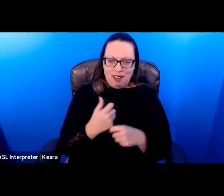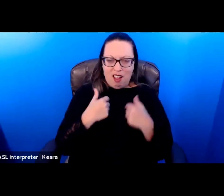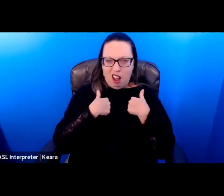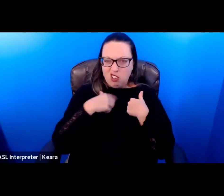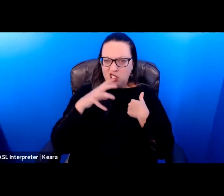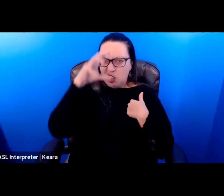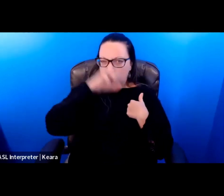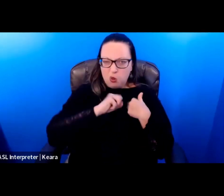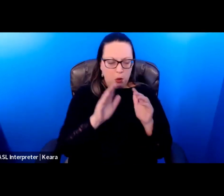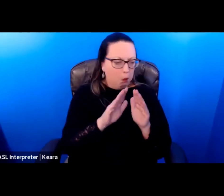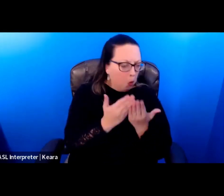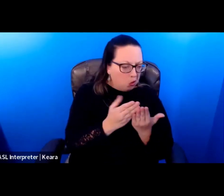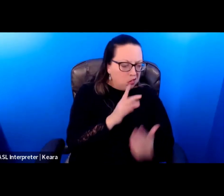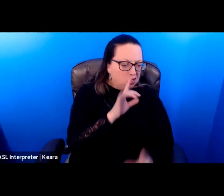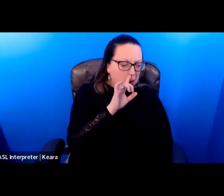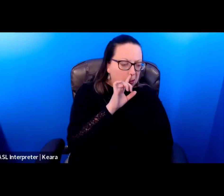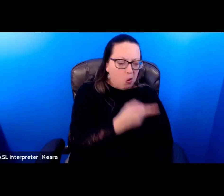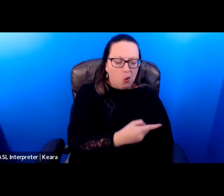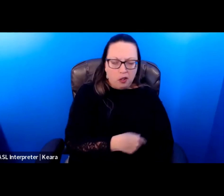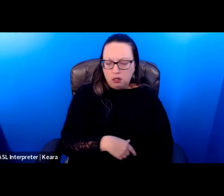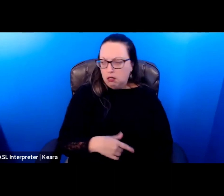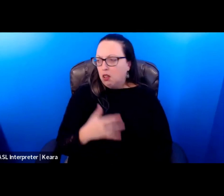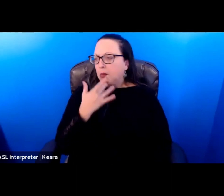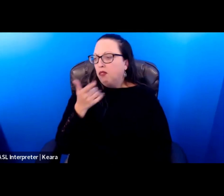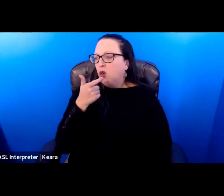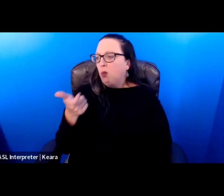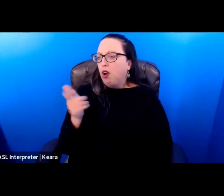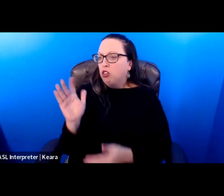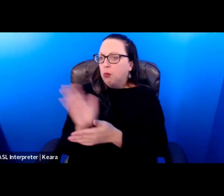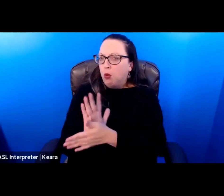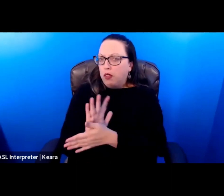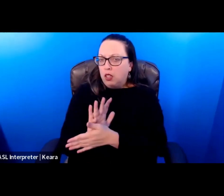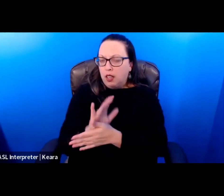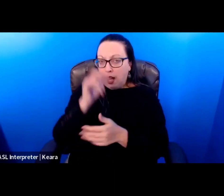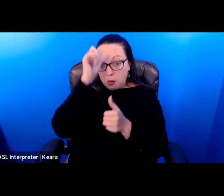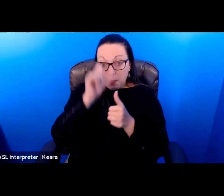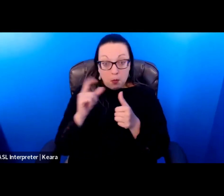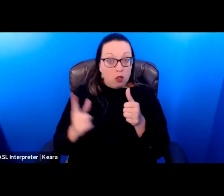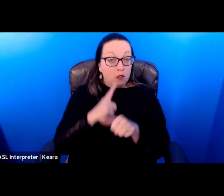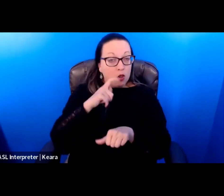just, you know, I just read the Washington movie. You know, I remember the very first time I thought something was wrong, a